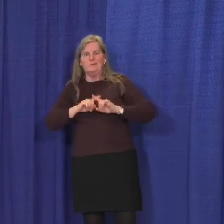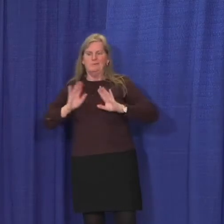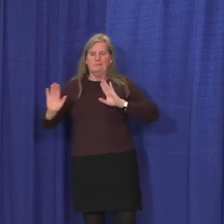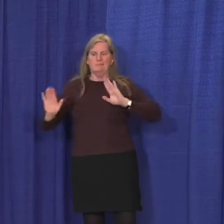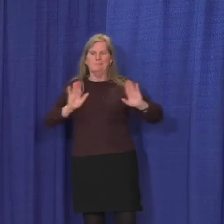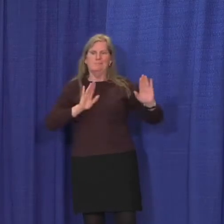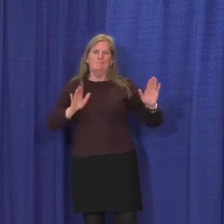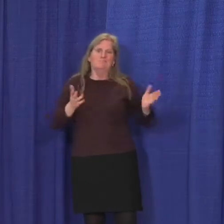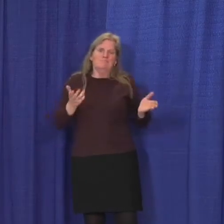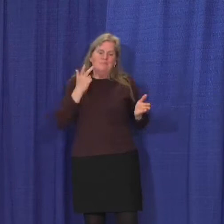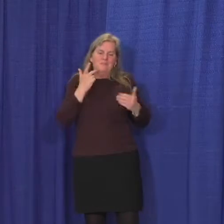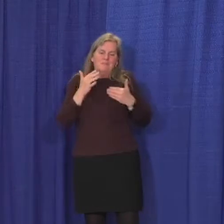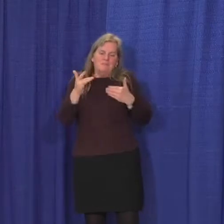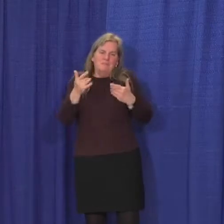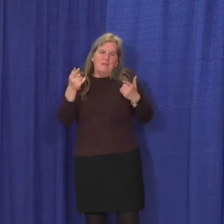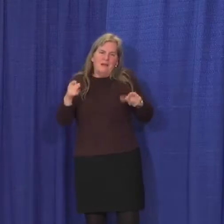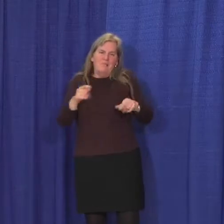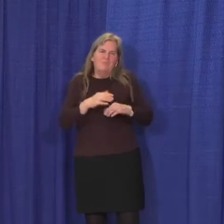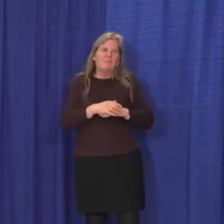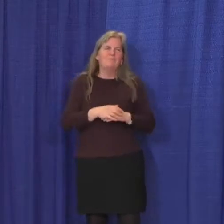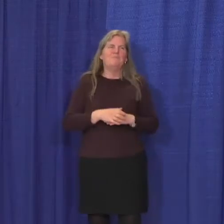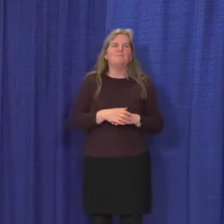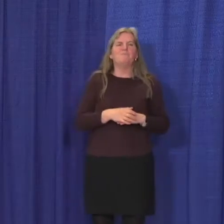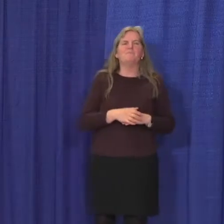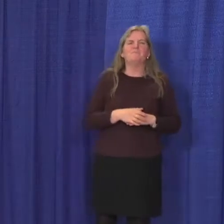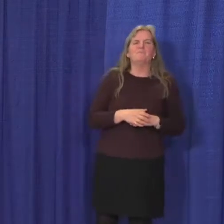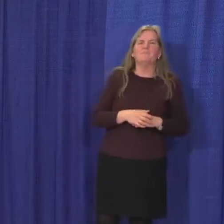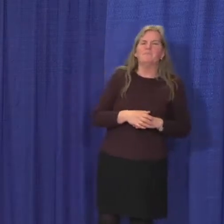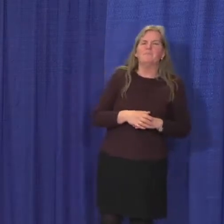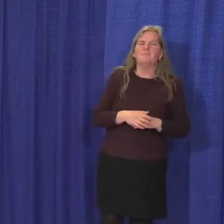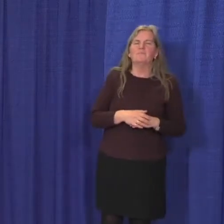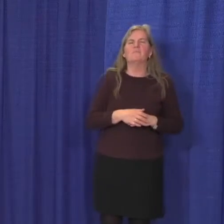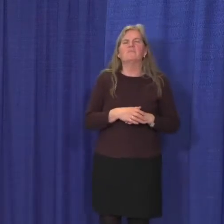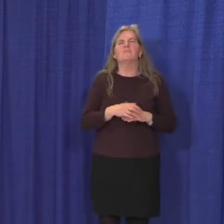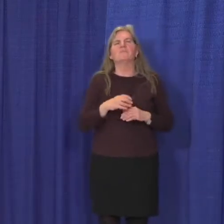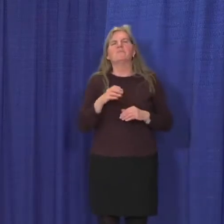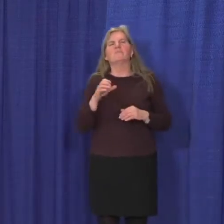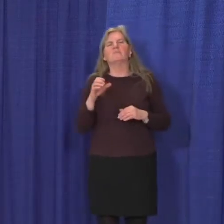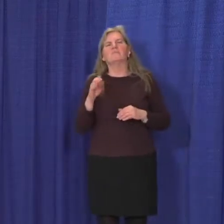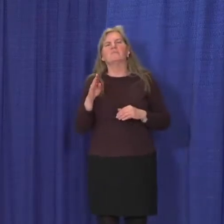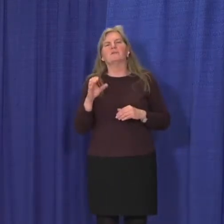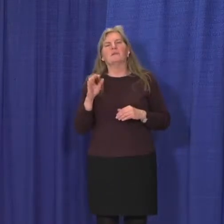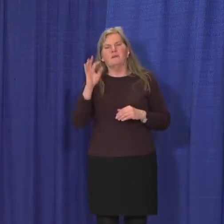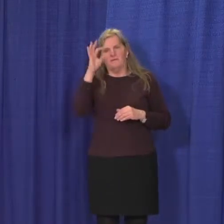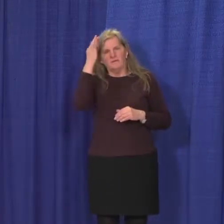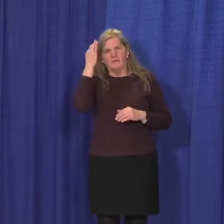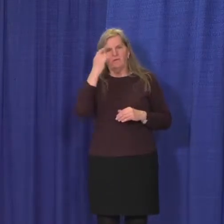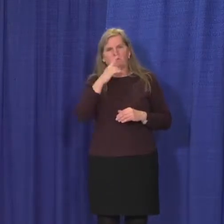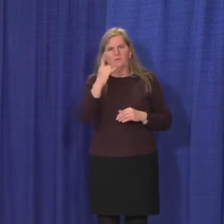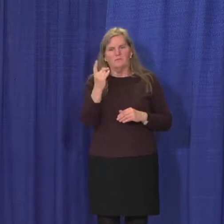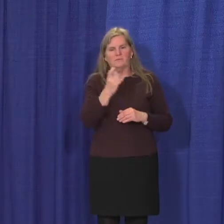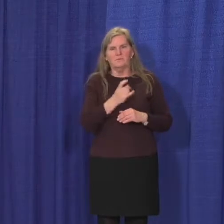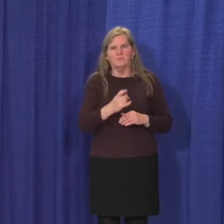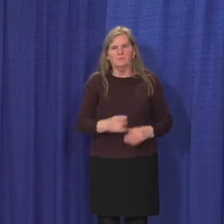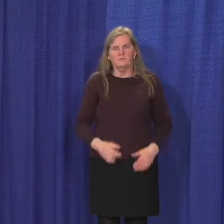Pat: We will not move the radio Canada.